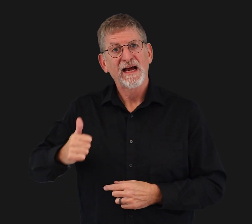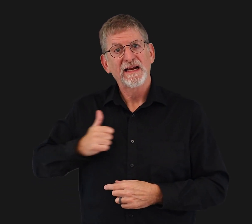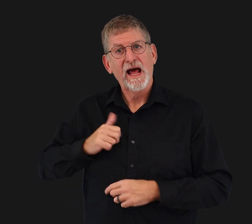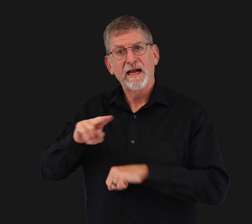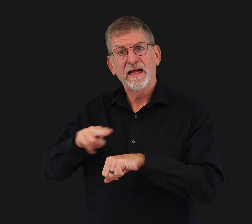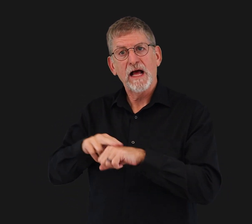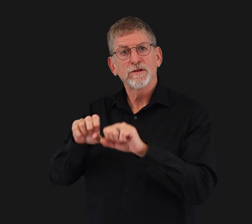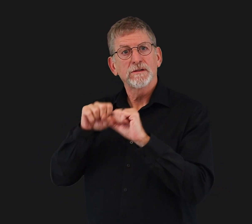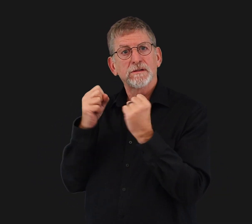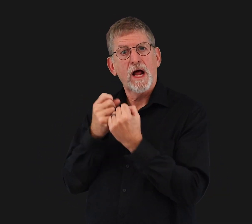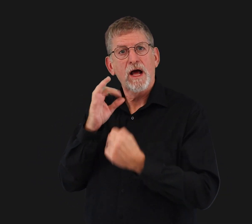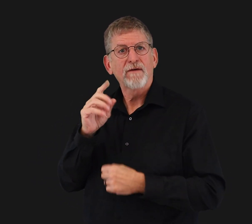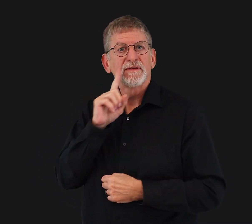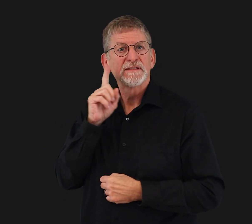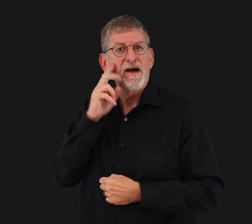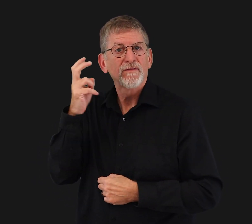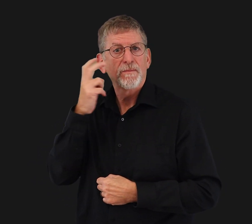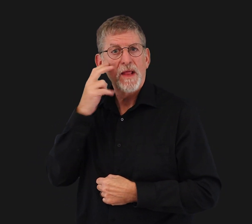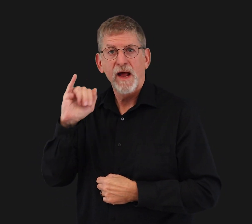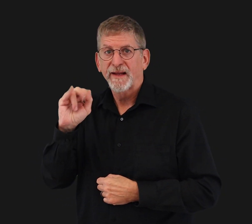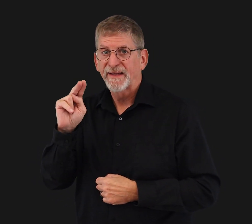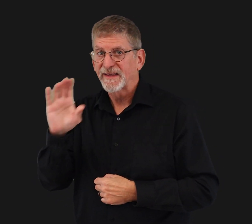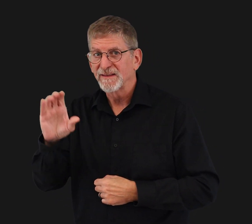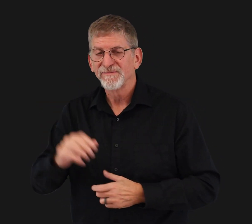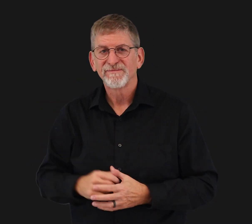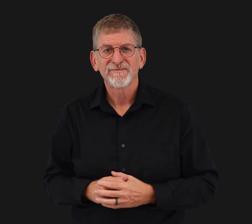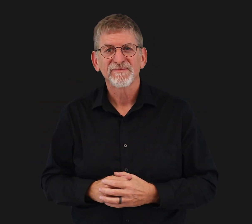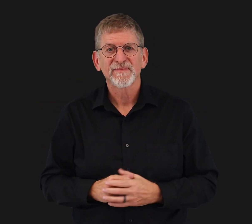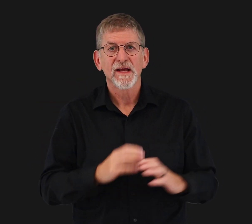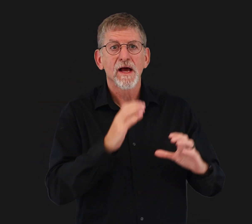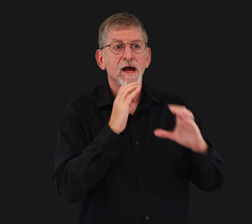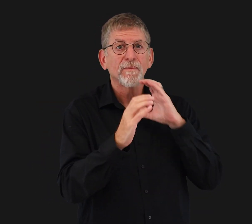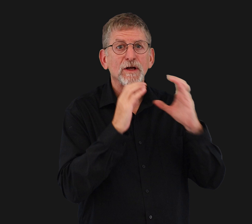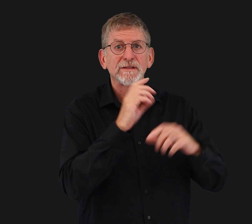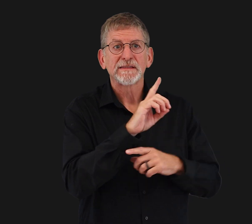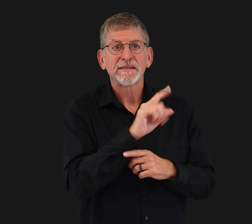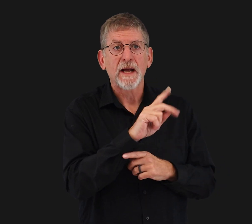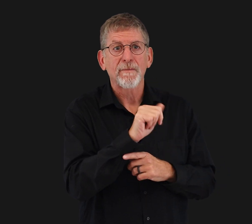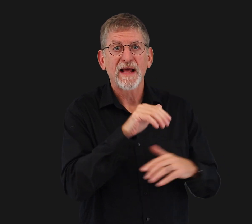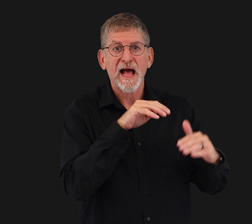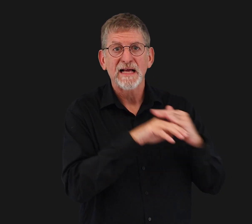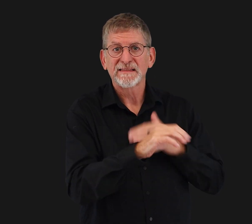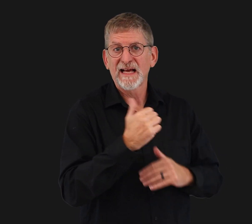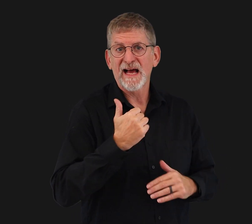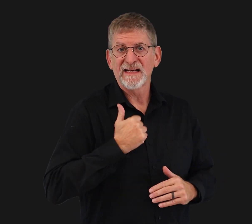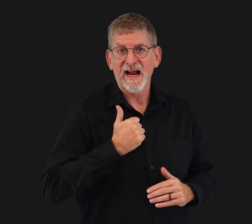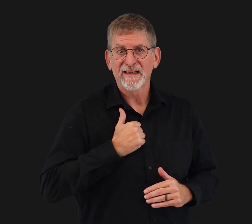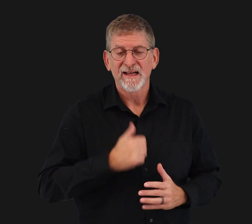• Canadian National Society of the Deaf-Blind, Inc. • Communication Disabilities Access Canada